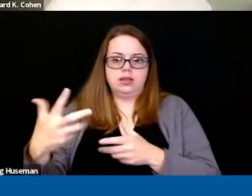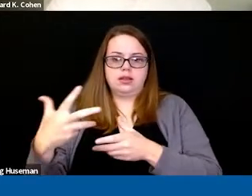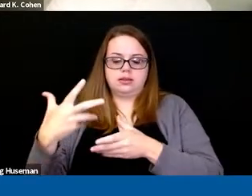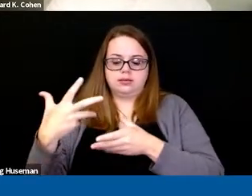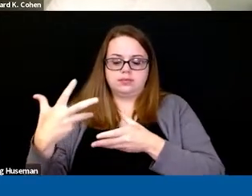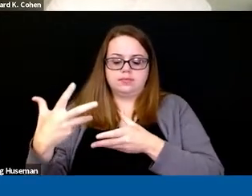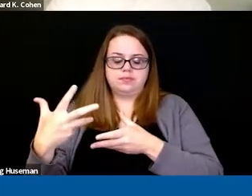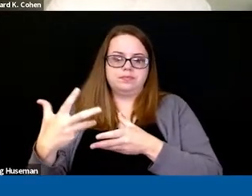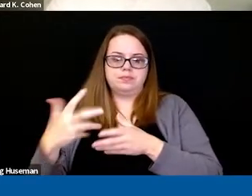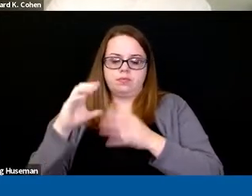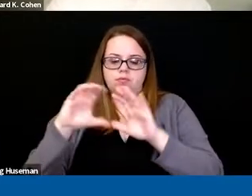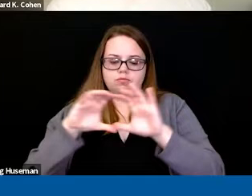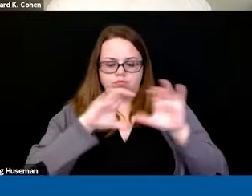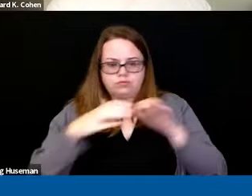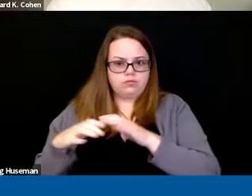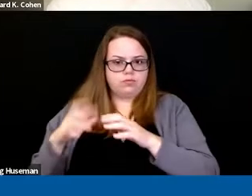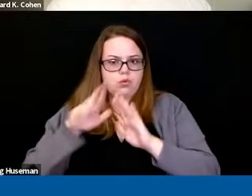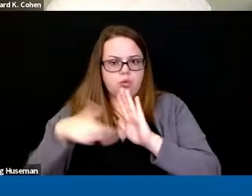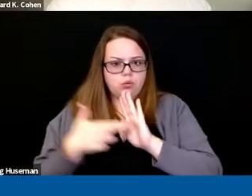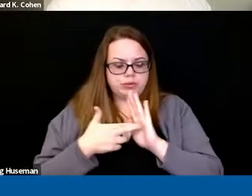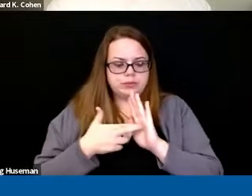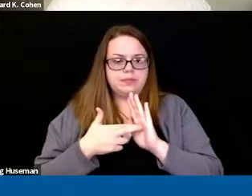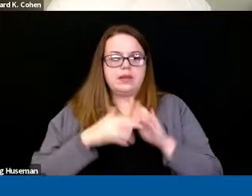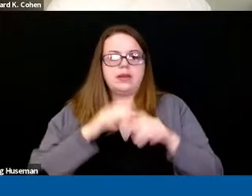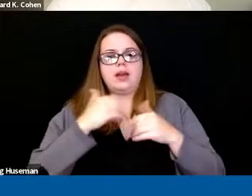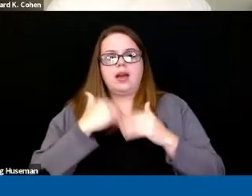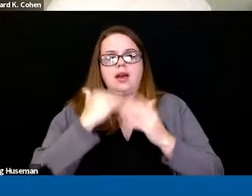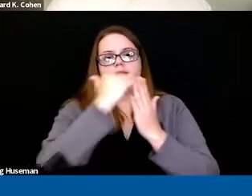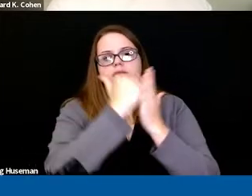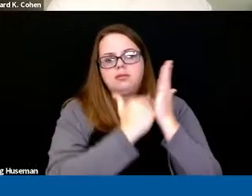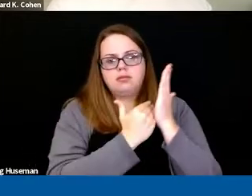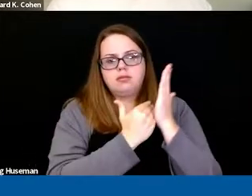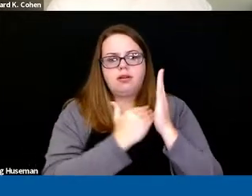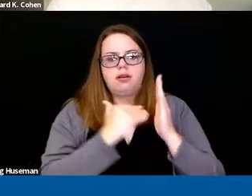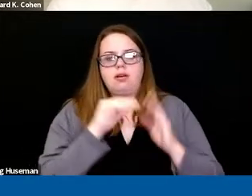This section lists the available roles that ARIA provides. What are roles?